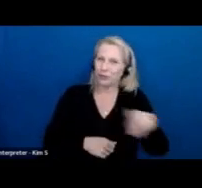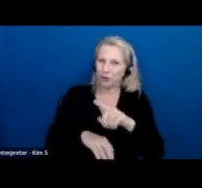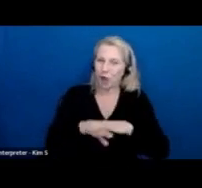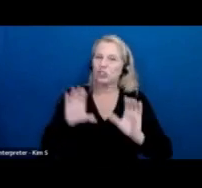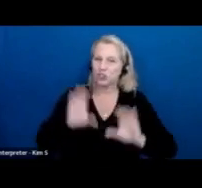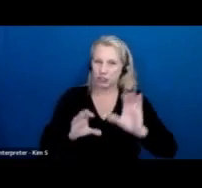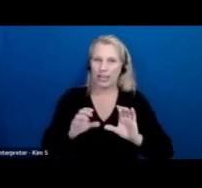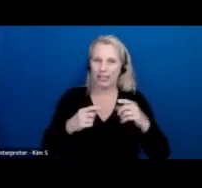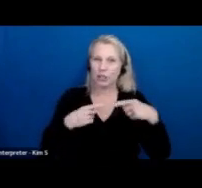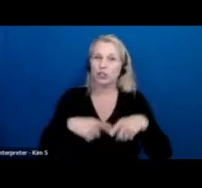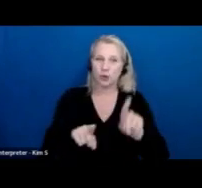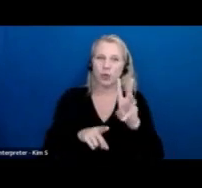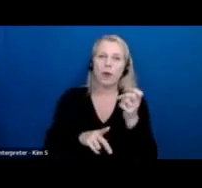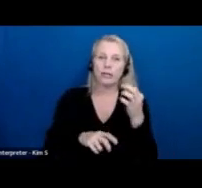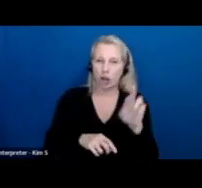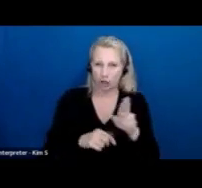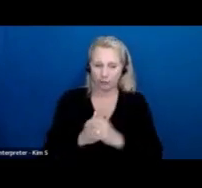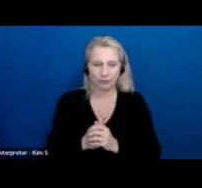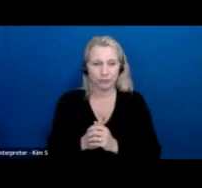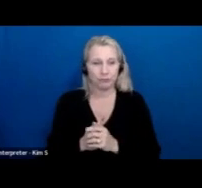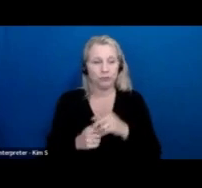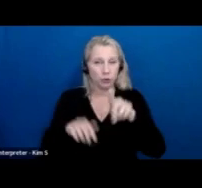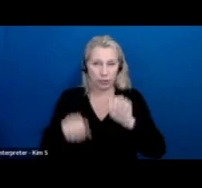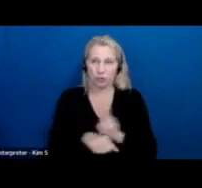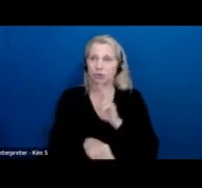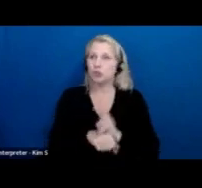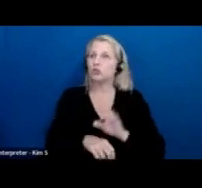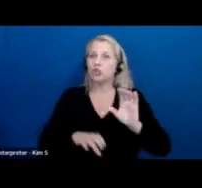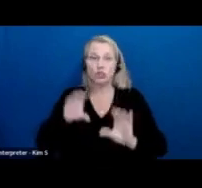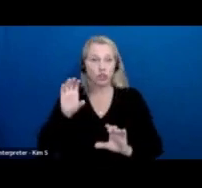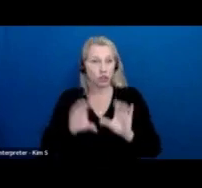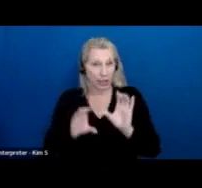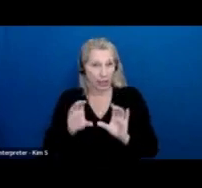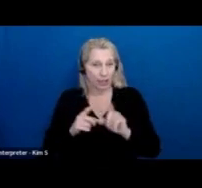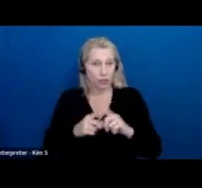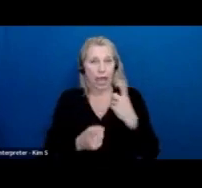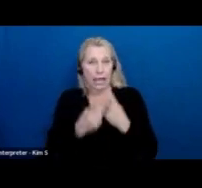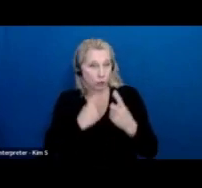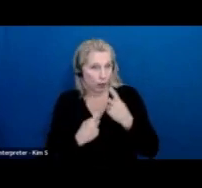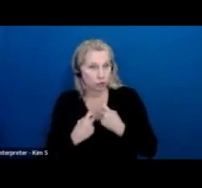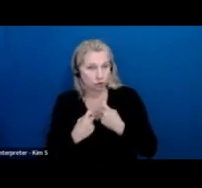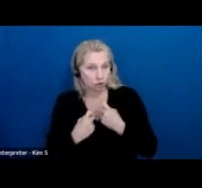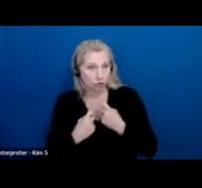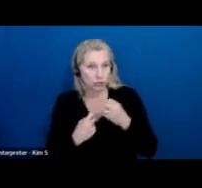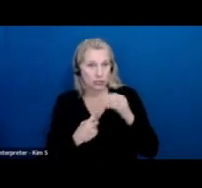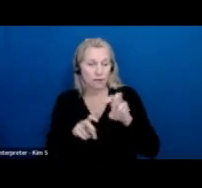throughout throughout the webinar, you can use chat to ask questions of the panelists as